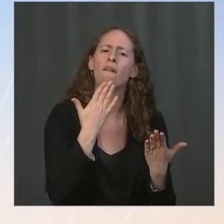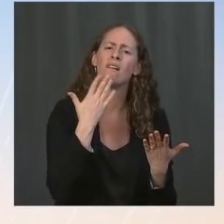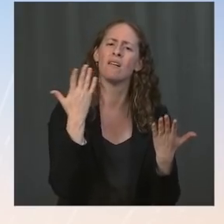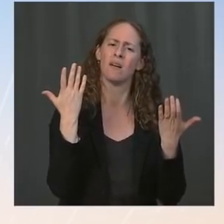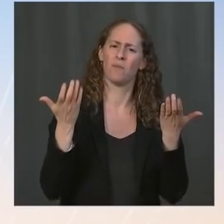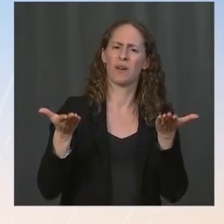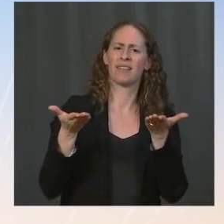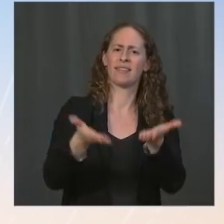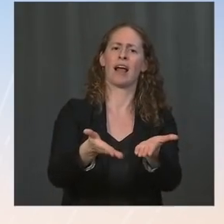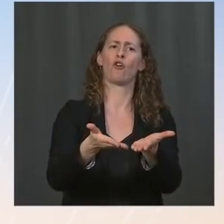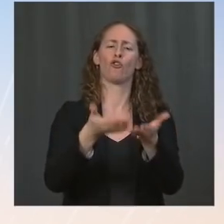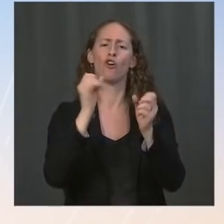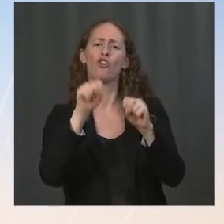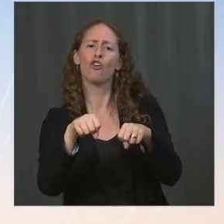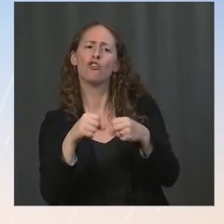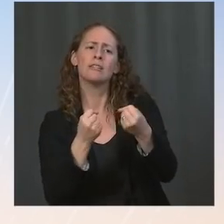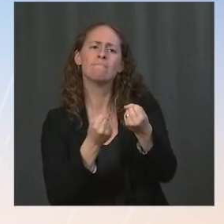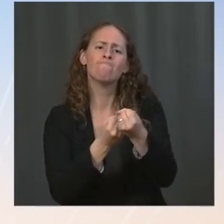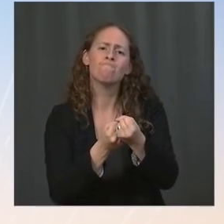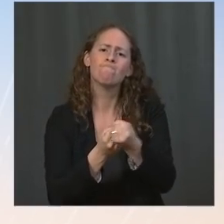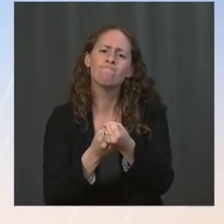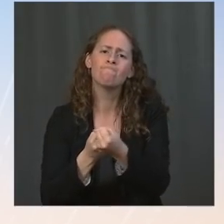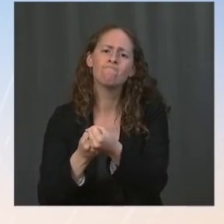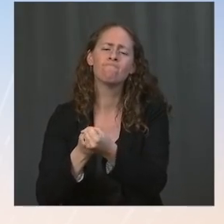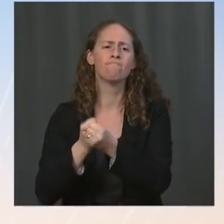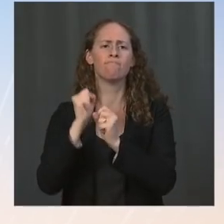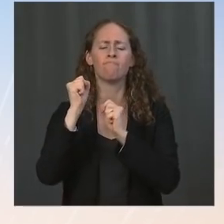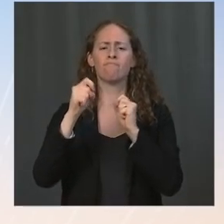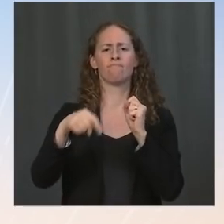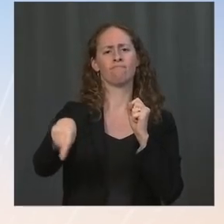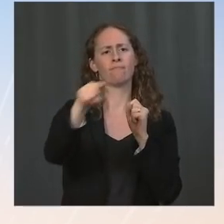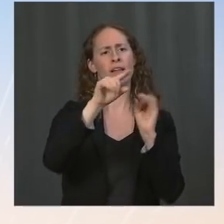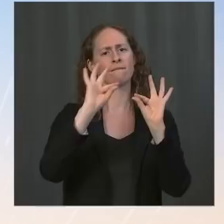and to honor both the heroic service and the incredible sacrifice of their sons and daughters.